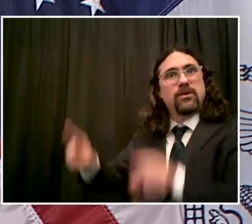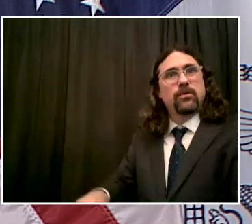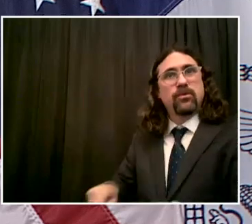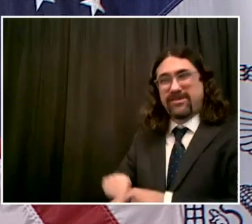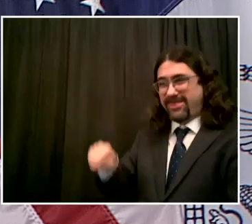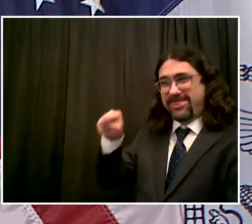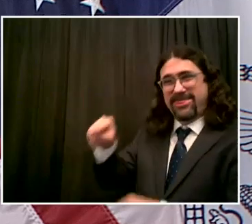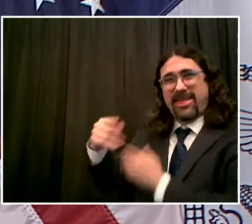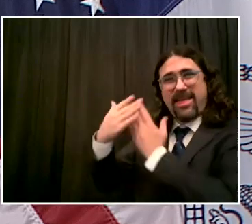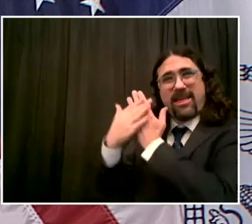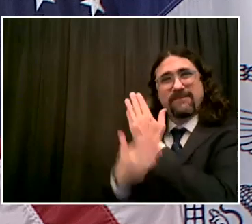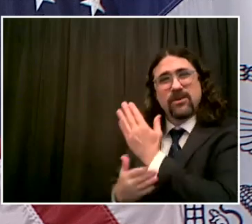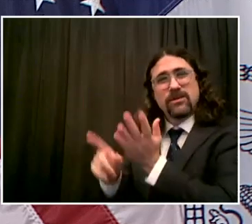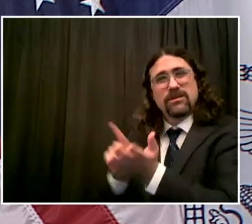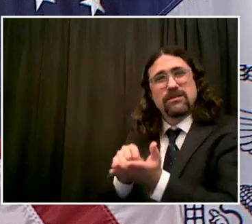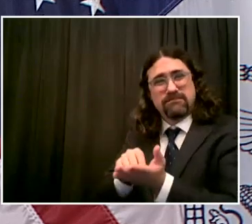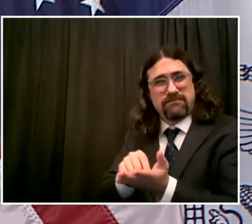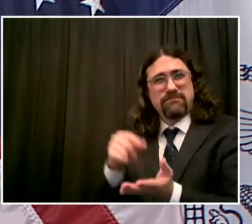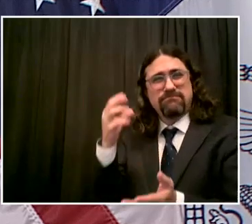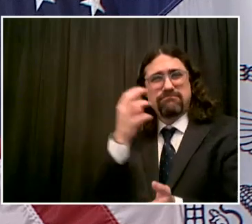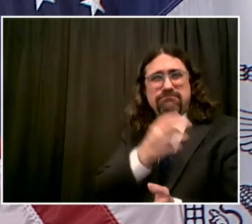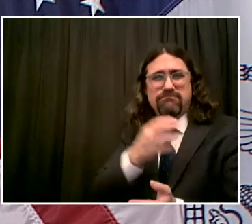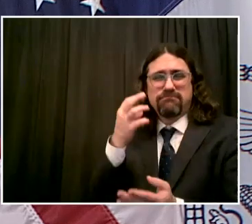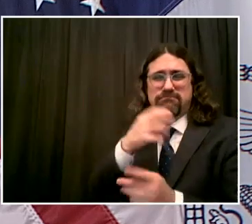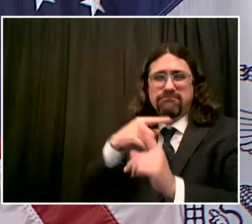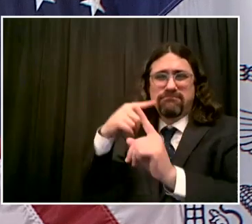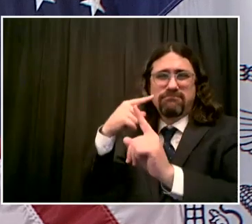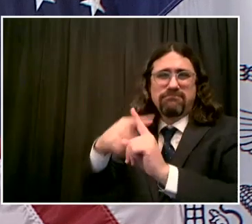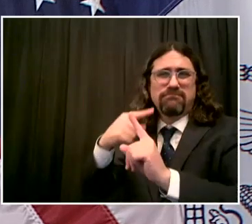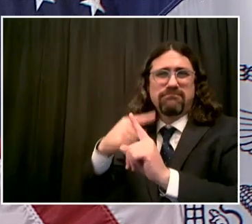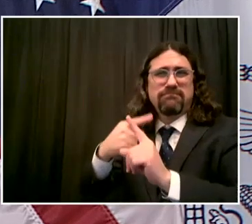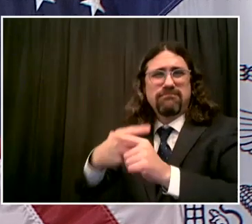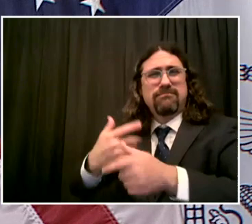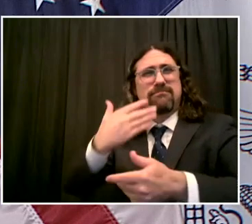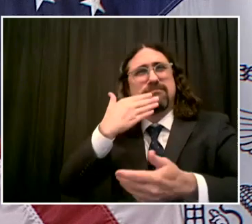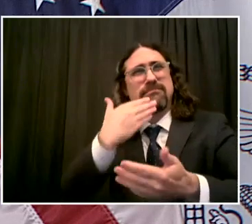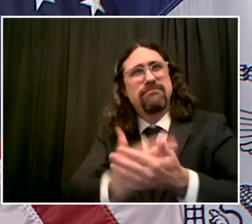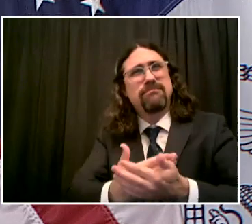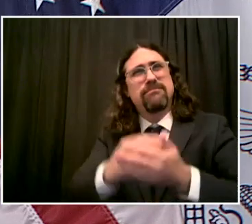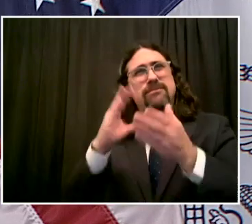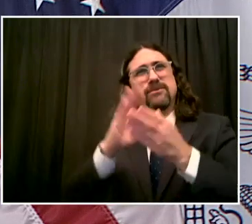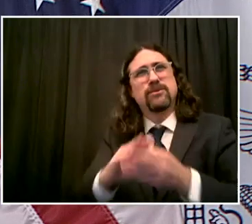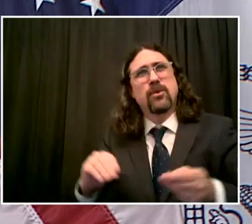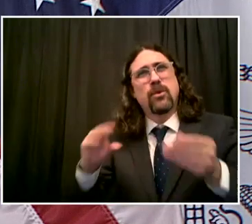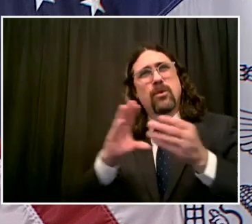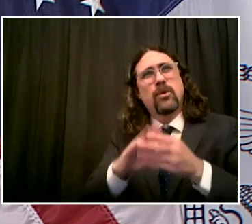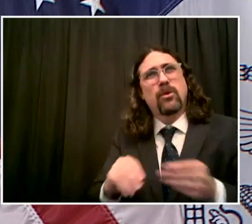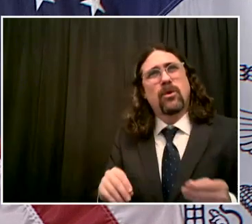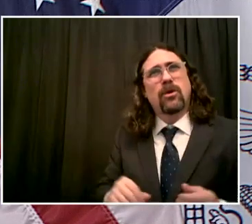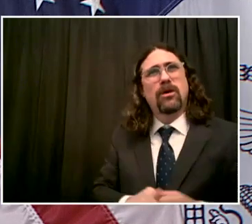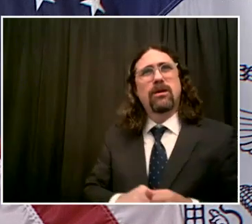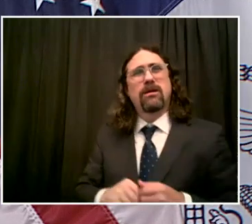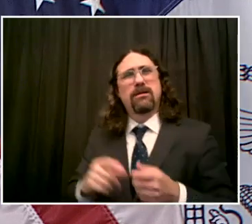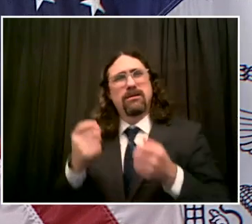VIDEO OF OUR CHIEF OF PATROL ALTKING TO A PROTEST LEADER AND